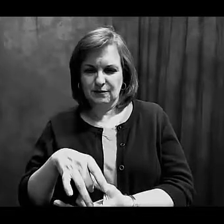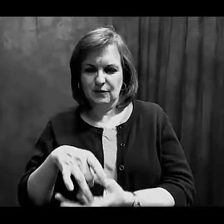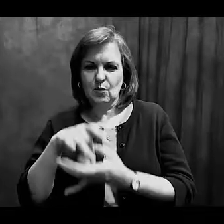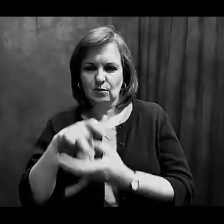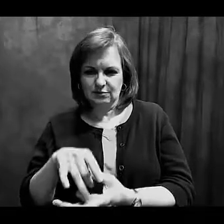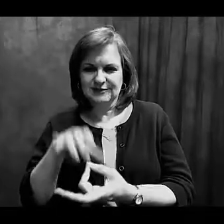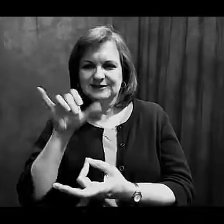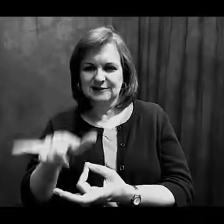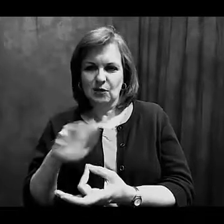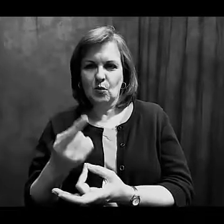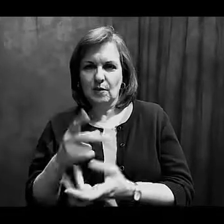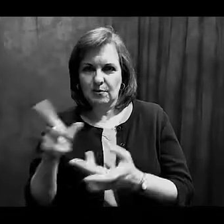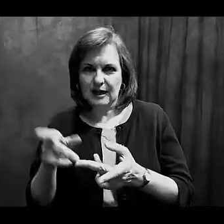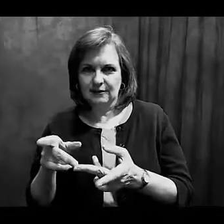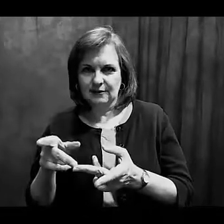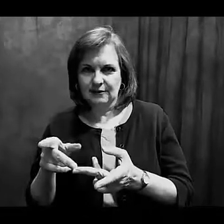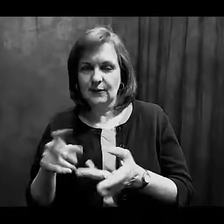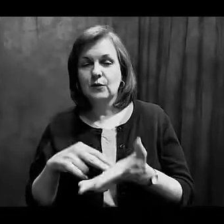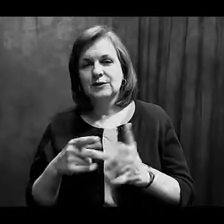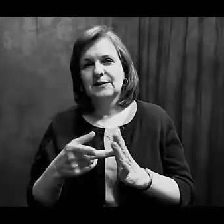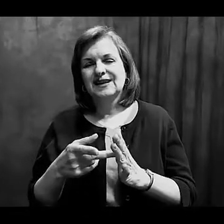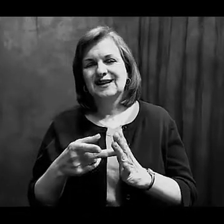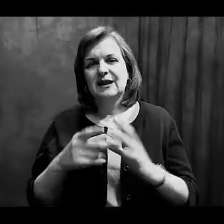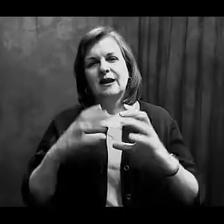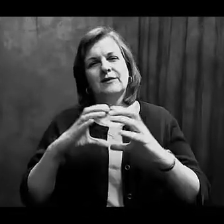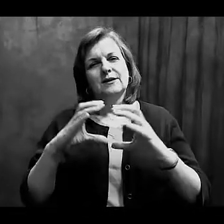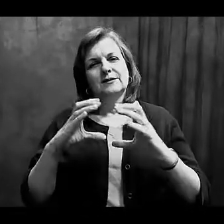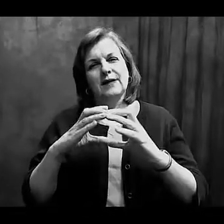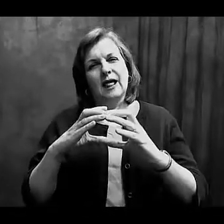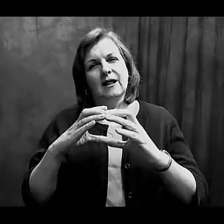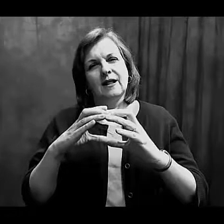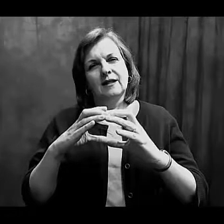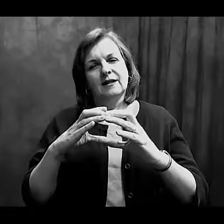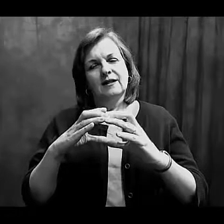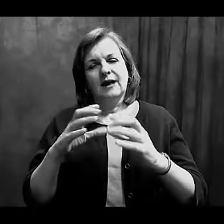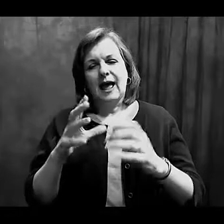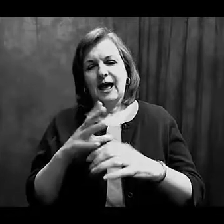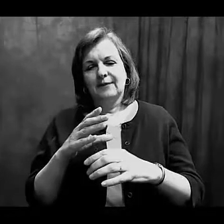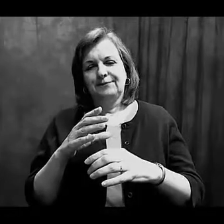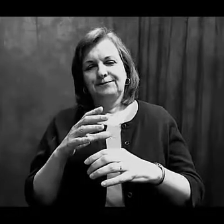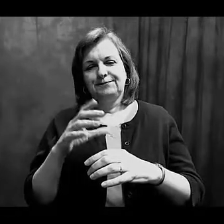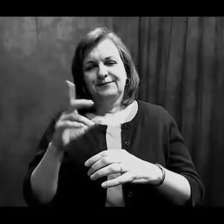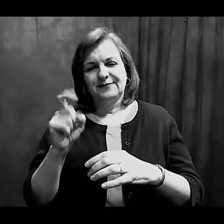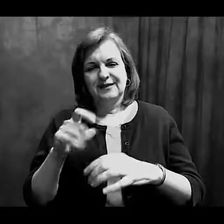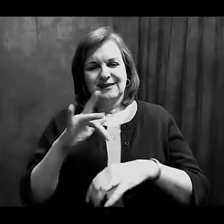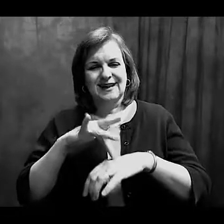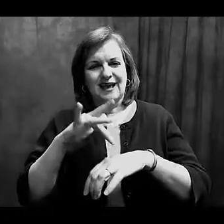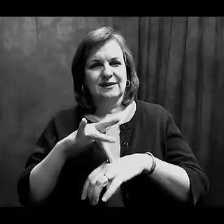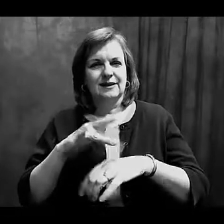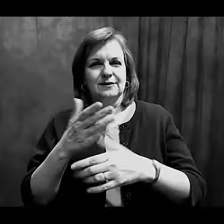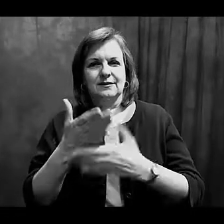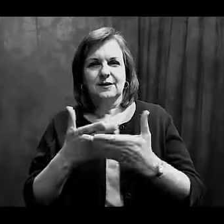so this actually means that cells need to be in contact was some sort of solid